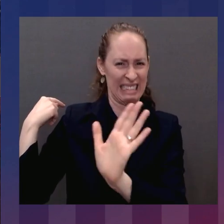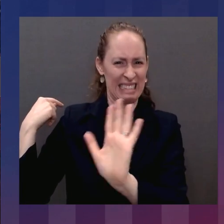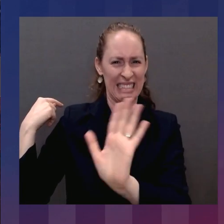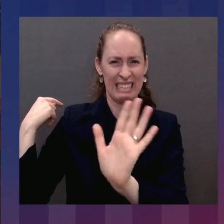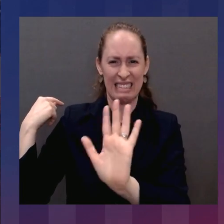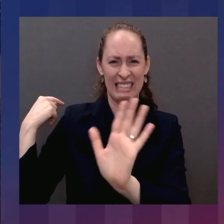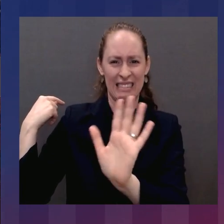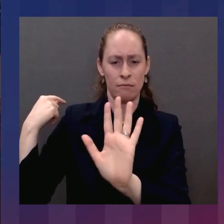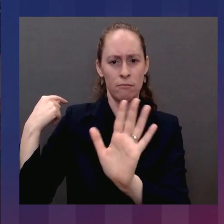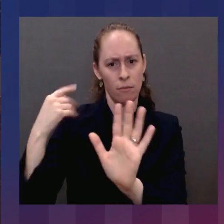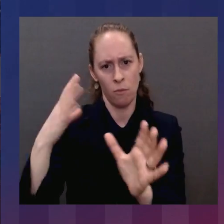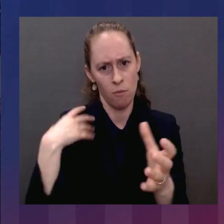for all Americans.